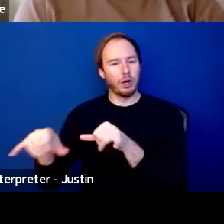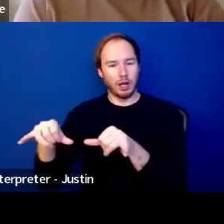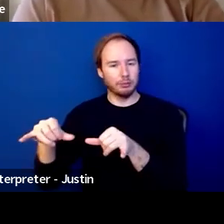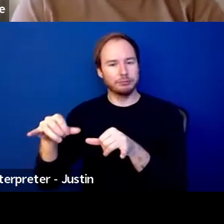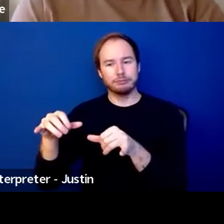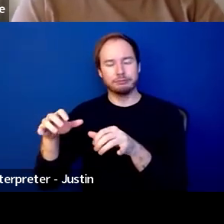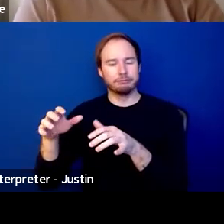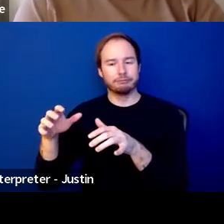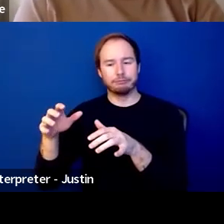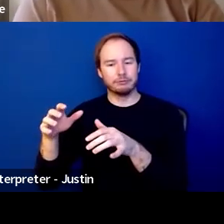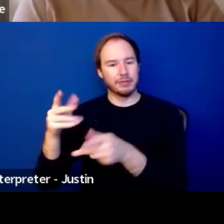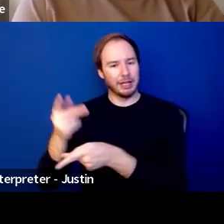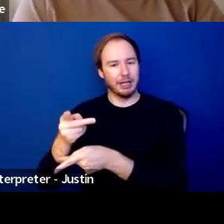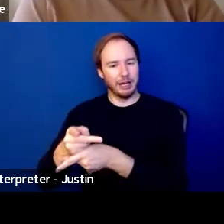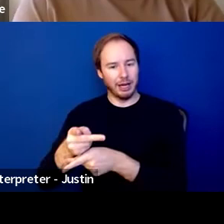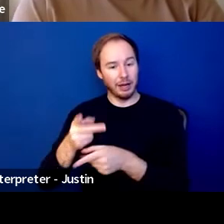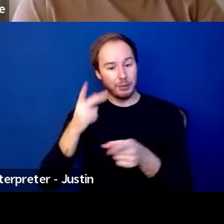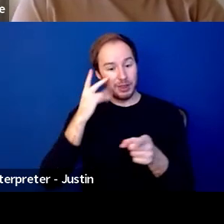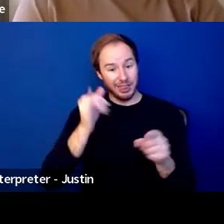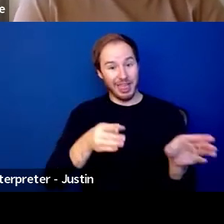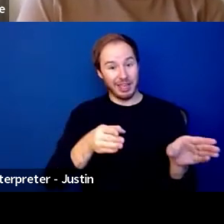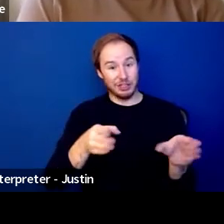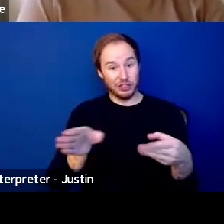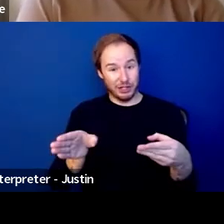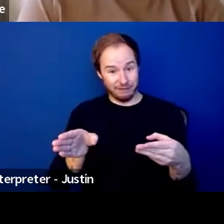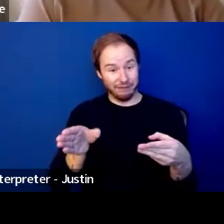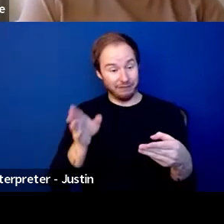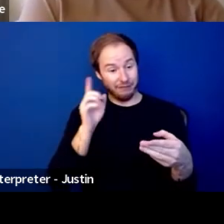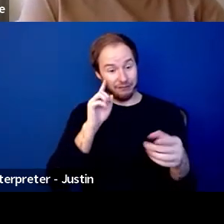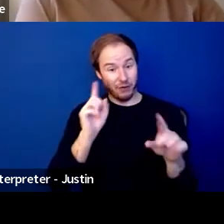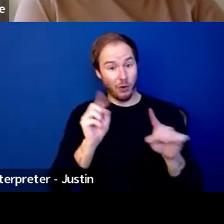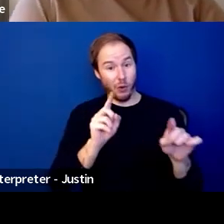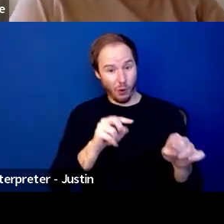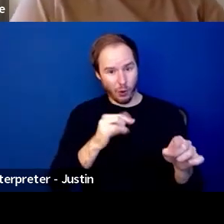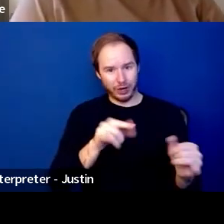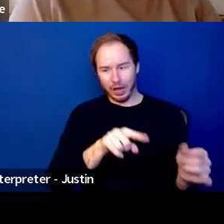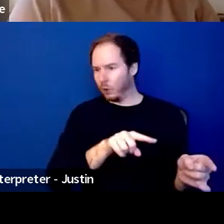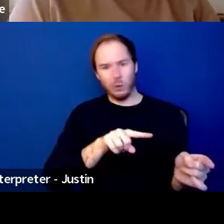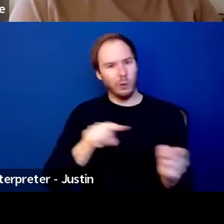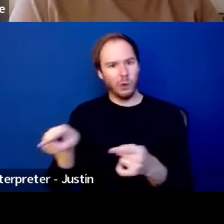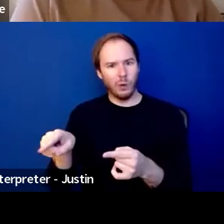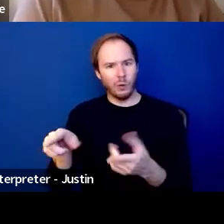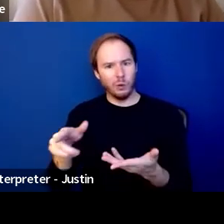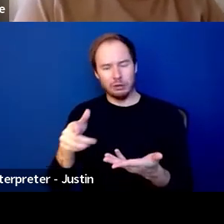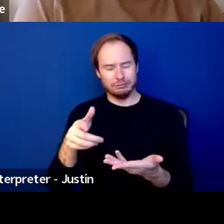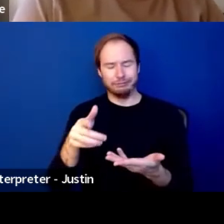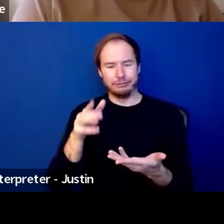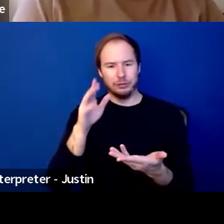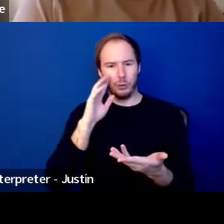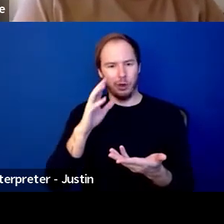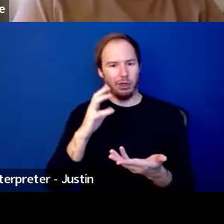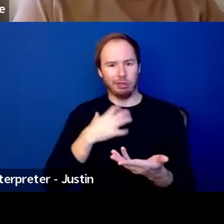'cause presumably that shift could be tricky for people when they've had one type of care. And so this question is for all three of you, and maybe we'll start with Chad,